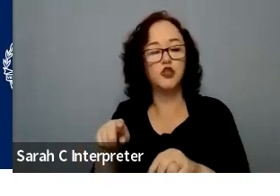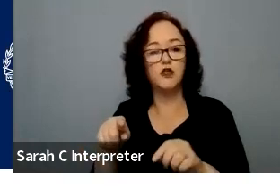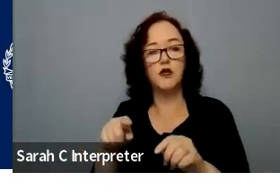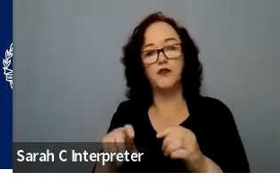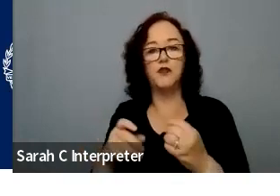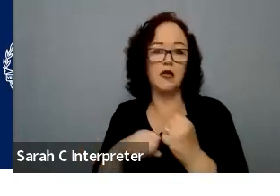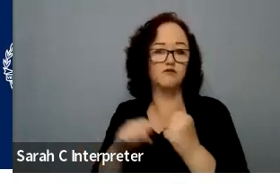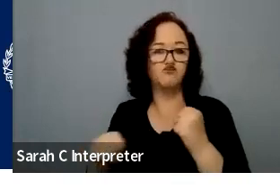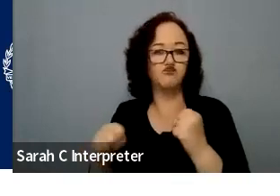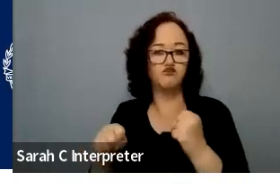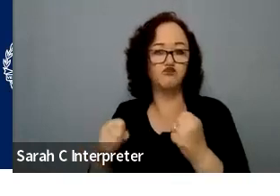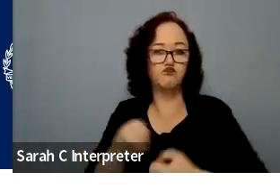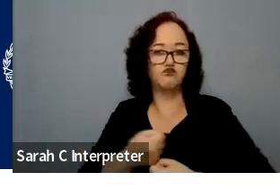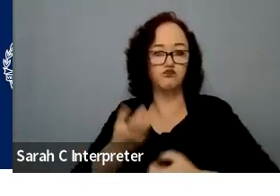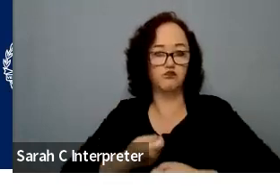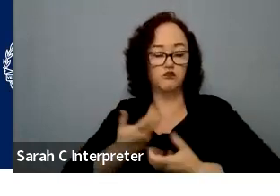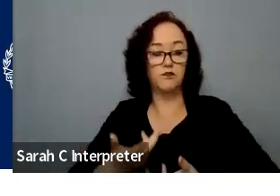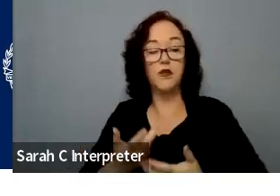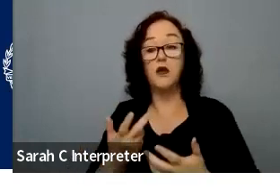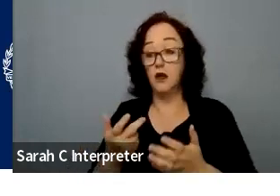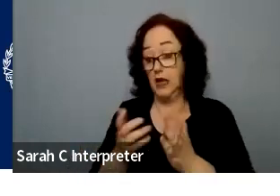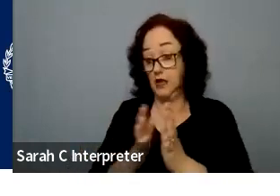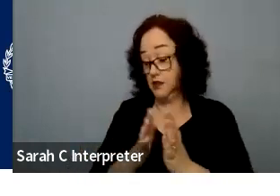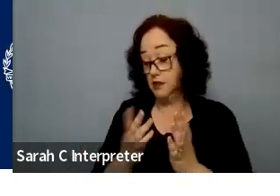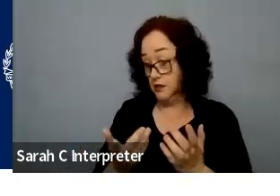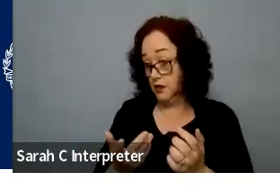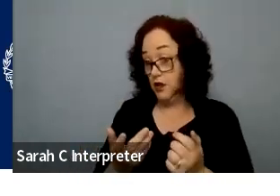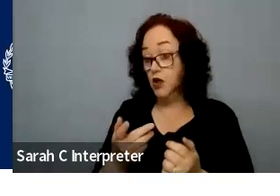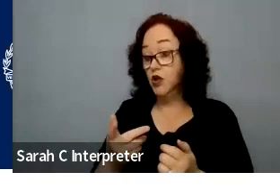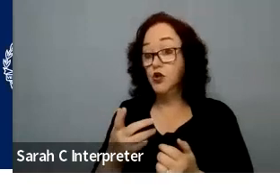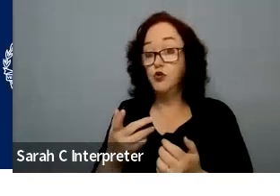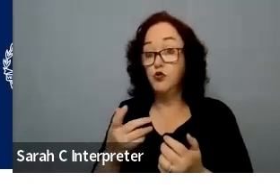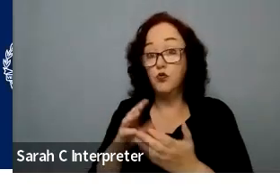they valued the most from the interaction many of them said the interaction with the person with,